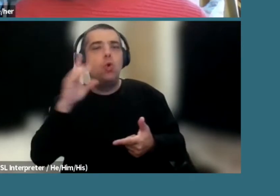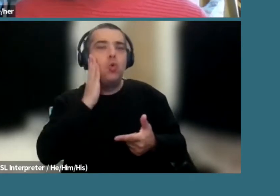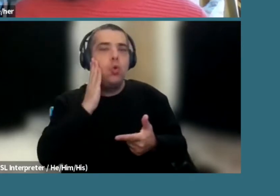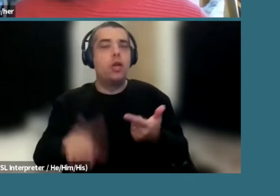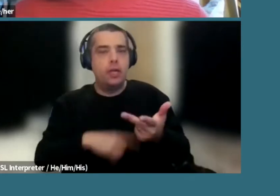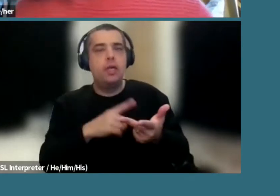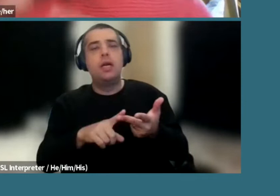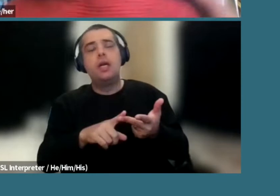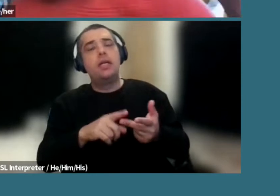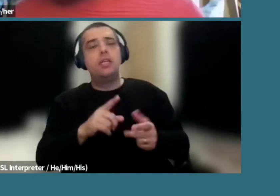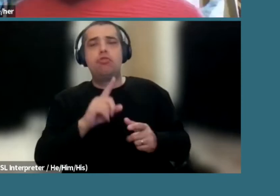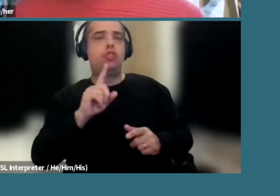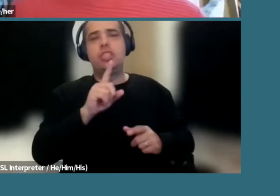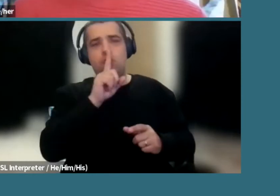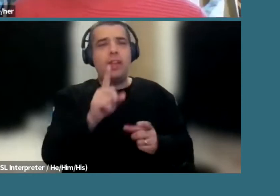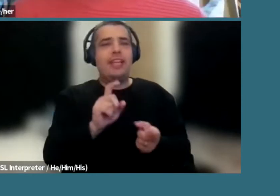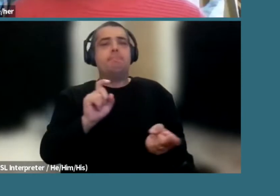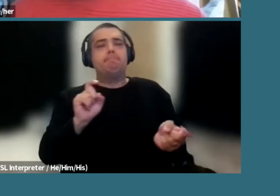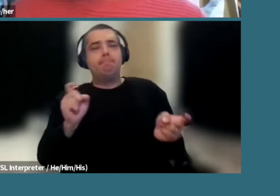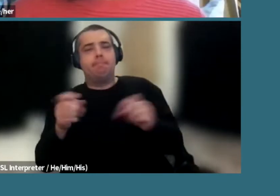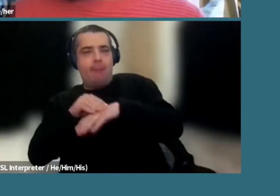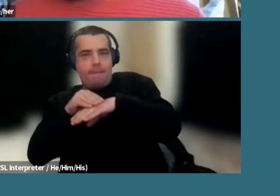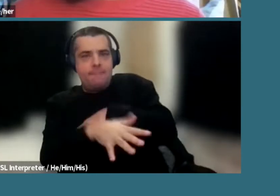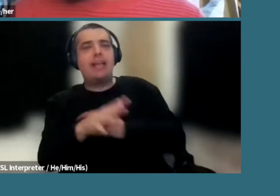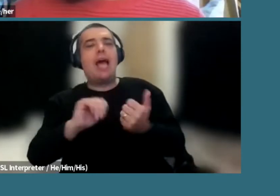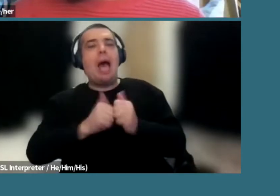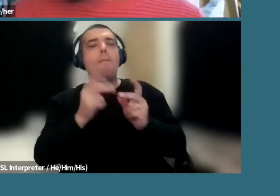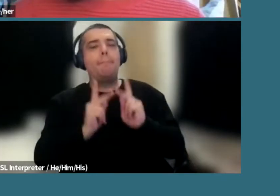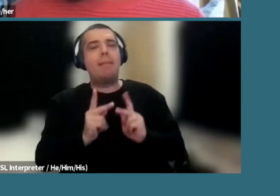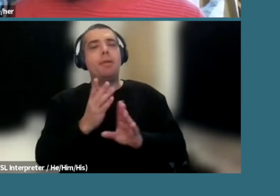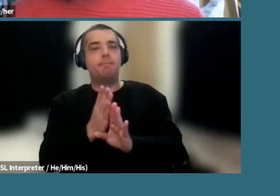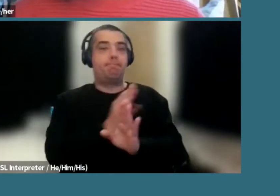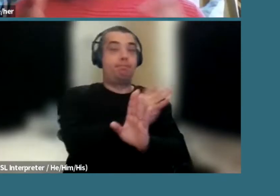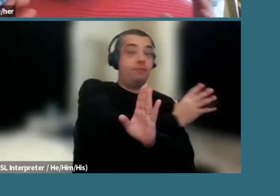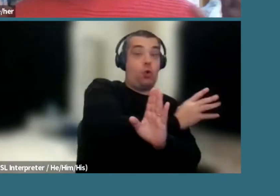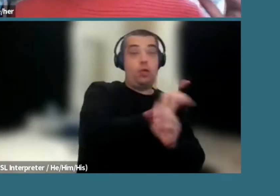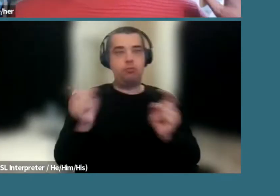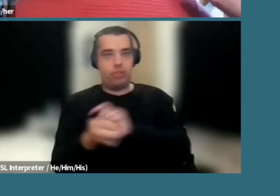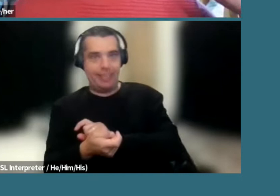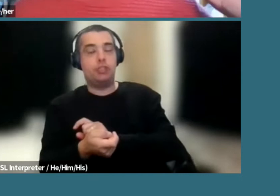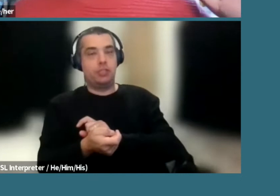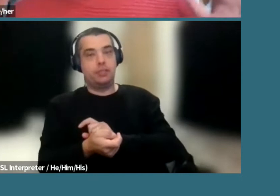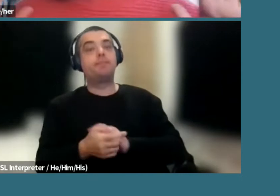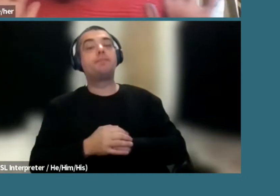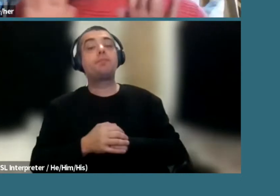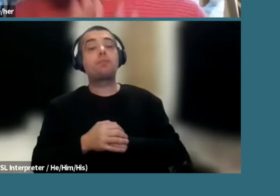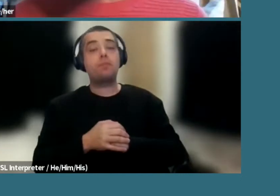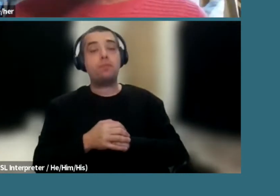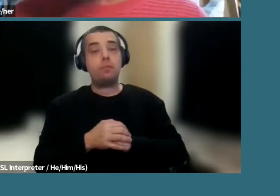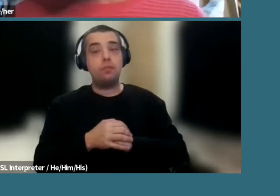Just doing that starts to shift how people have previously been doing alt text because it has been done in this very length of compliance.